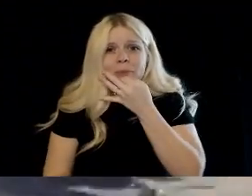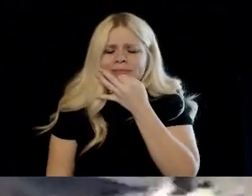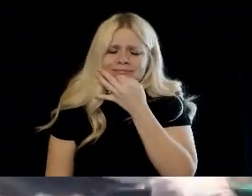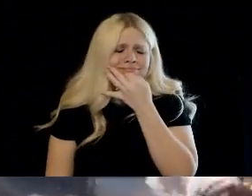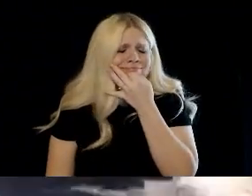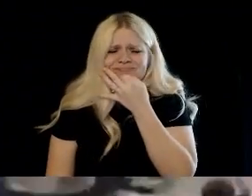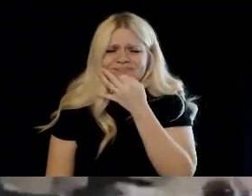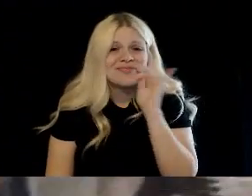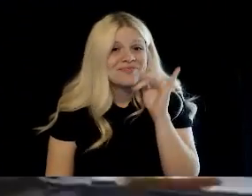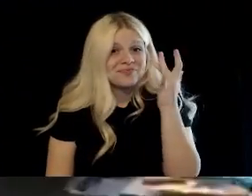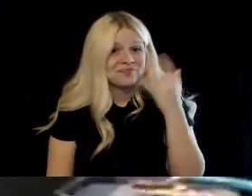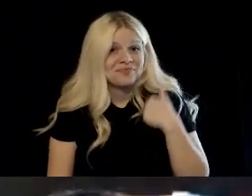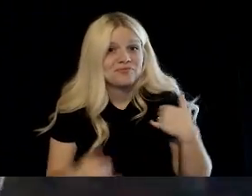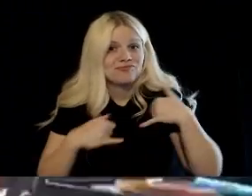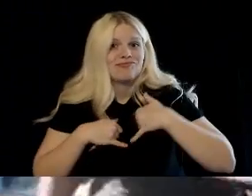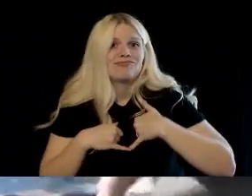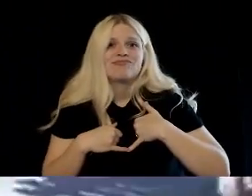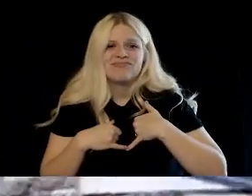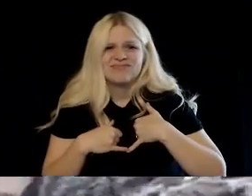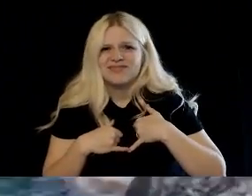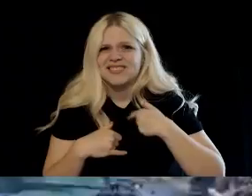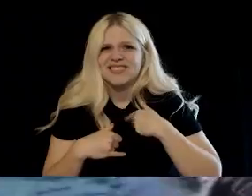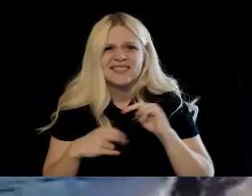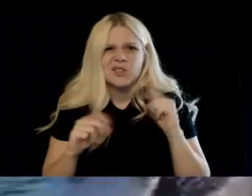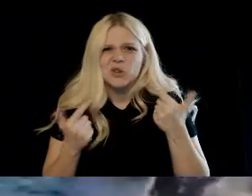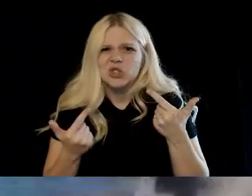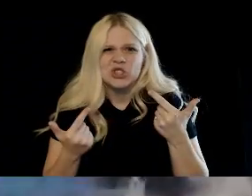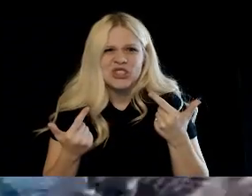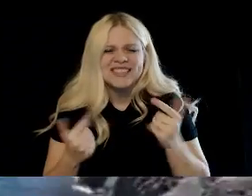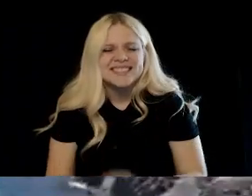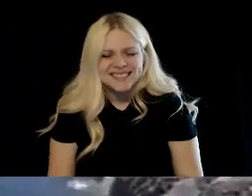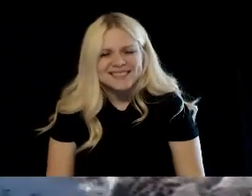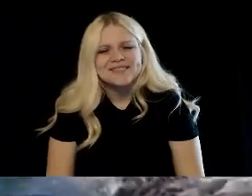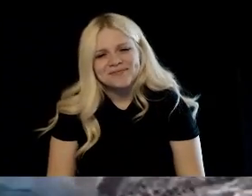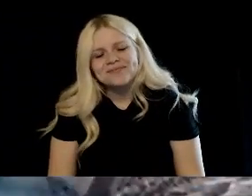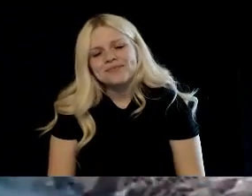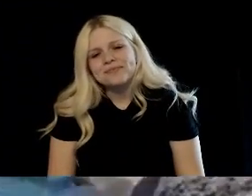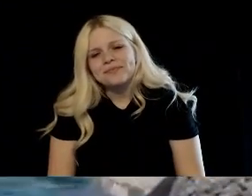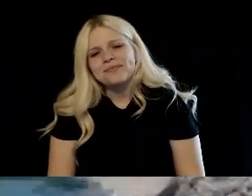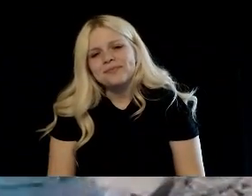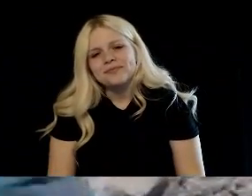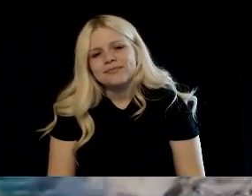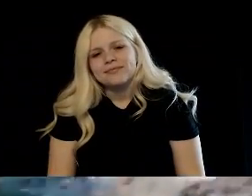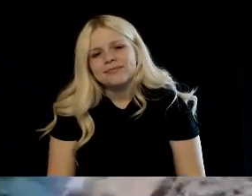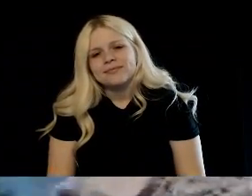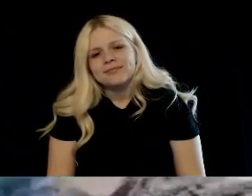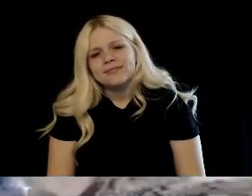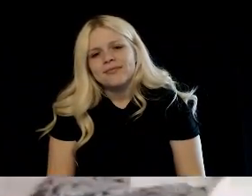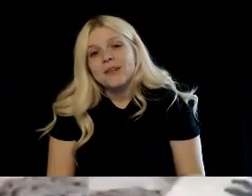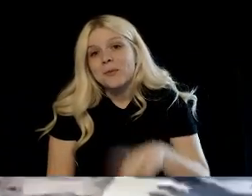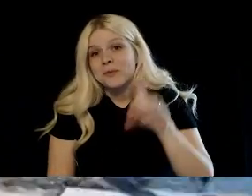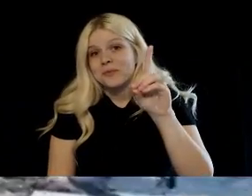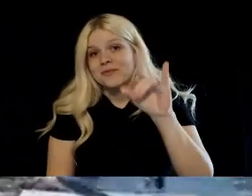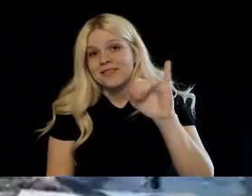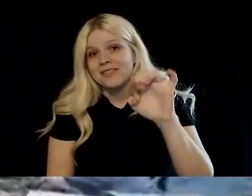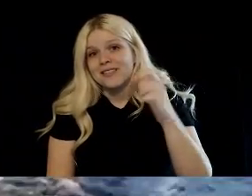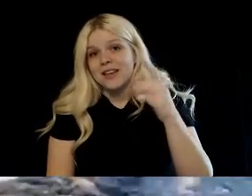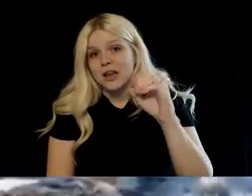Okay here's our big boy Diego. Now Diego's how much heavier than-